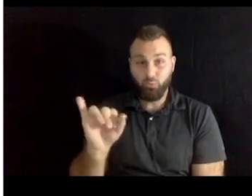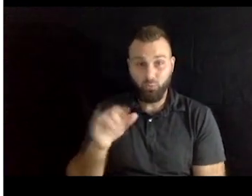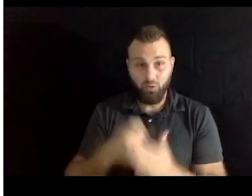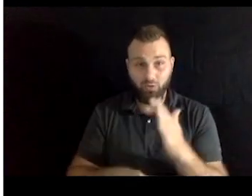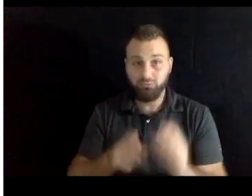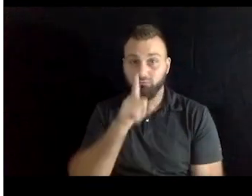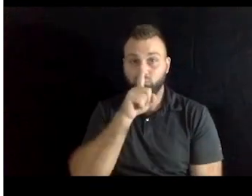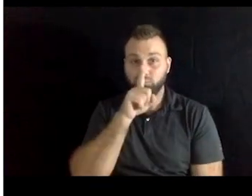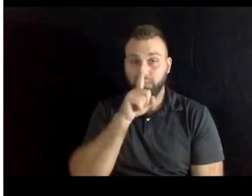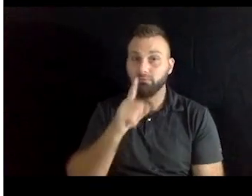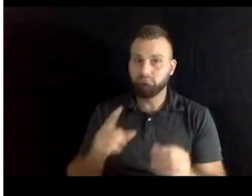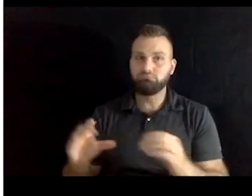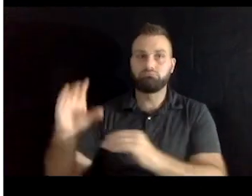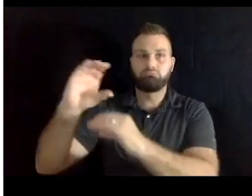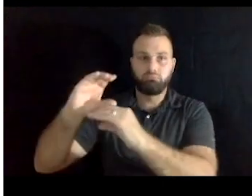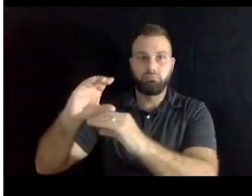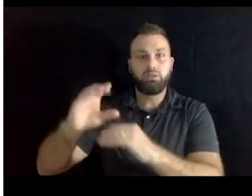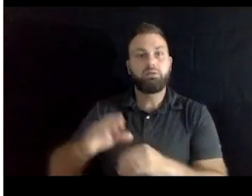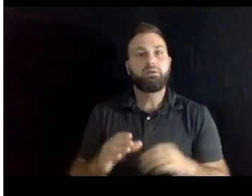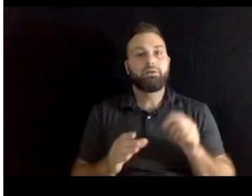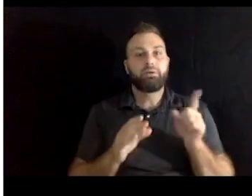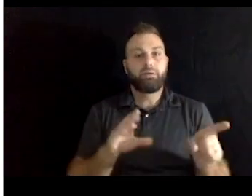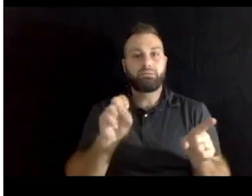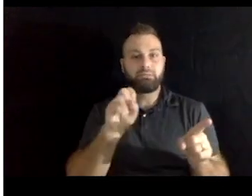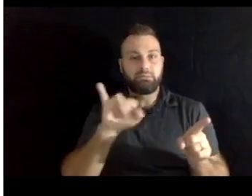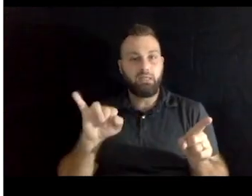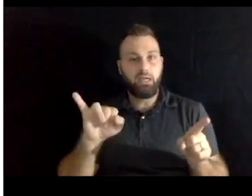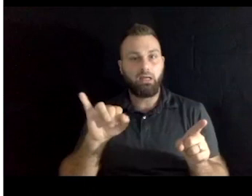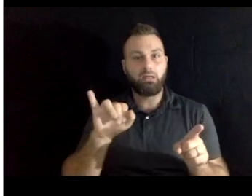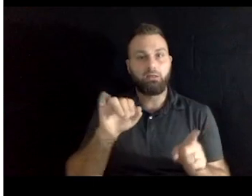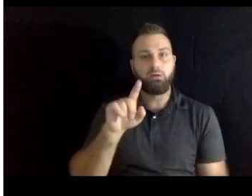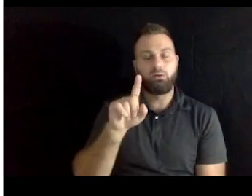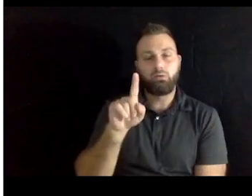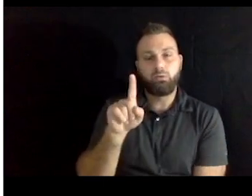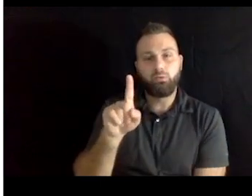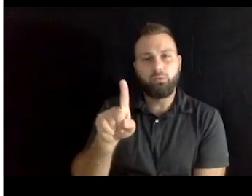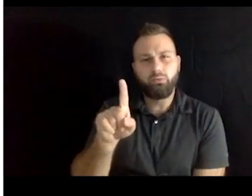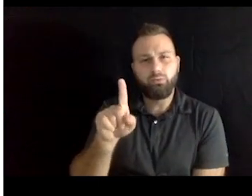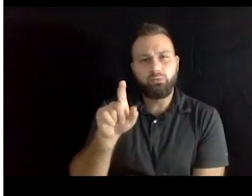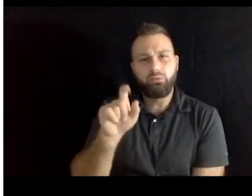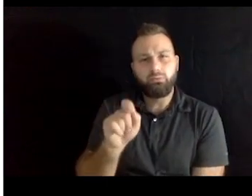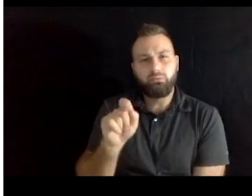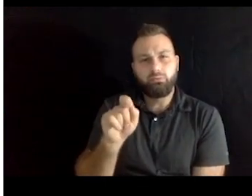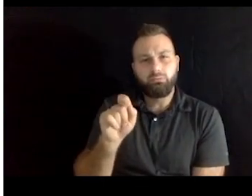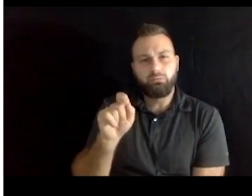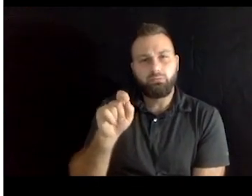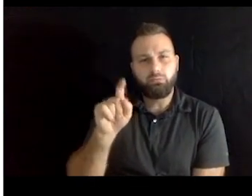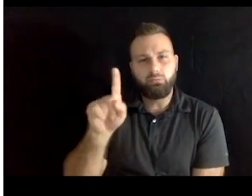you're talking about 1.1 million recipients, an average monthly payment just under $700.00.